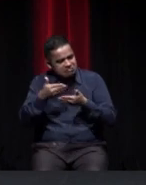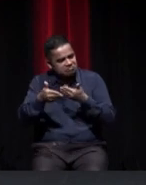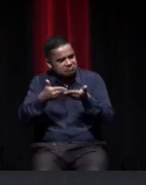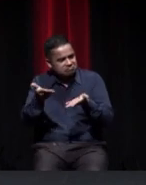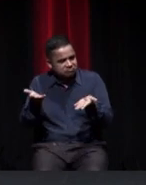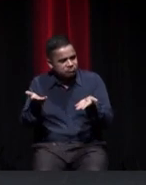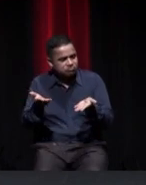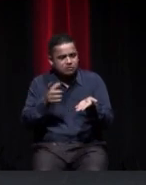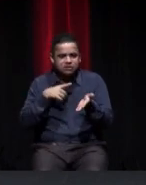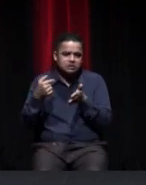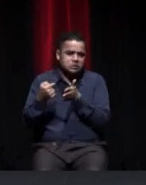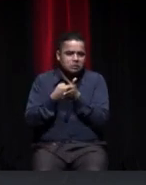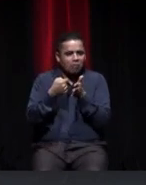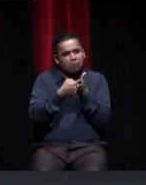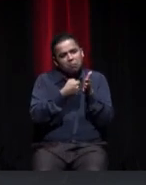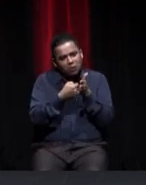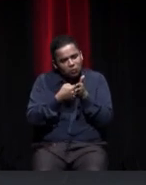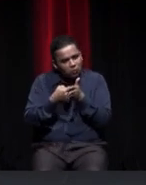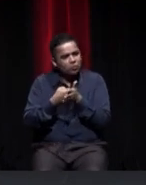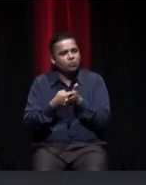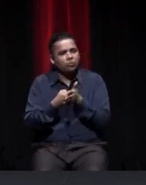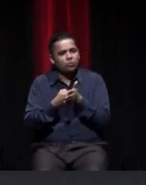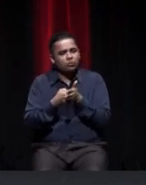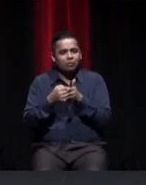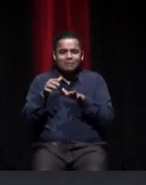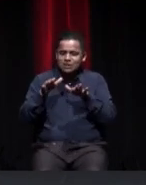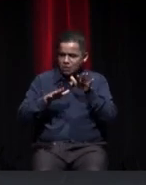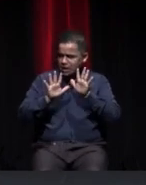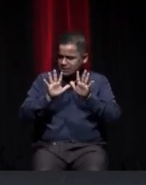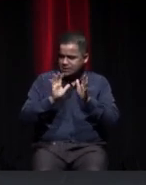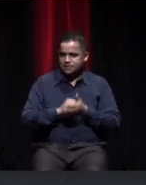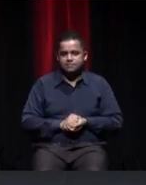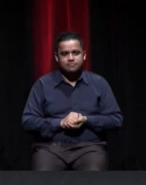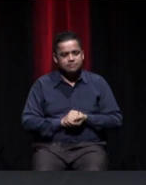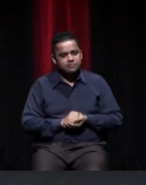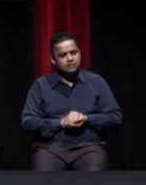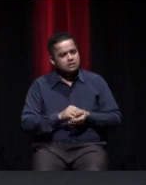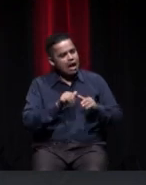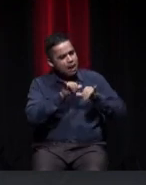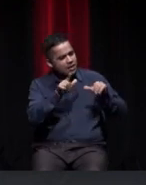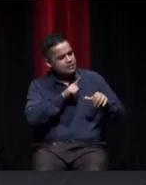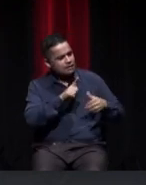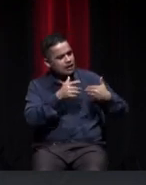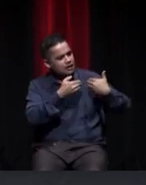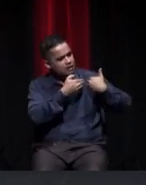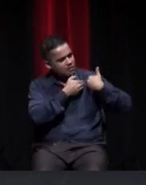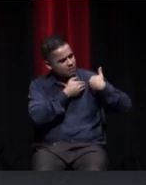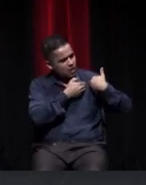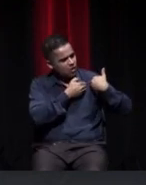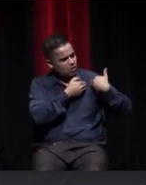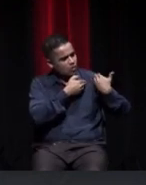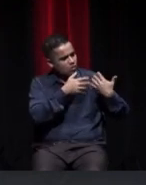questions are being reshaped more or less like this: Does the press have a role as a forming agent of the